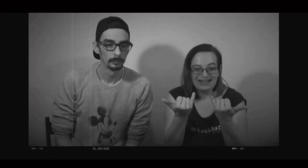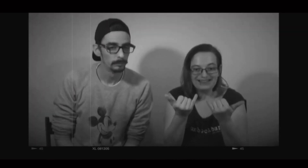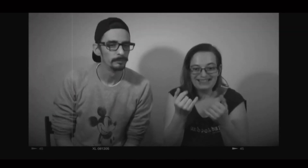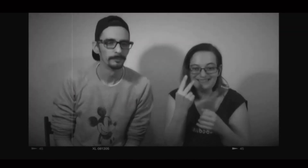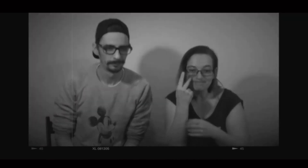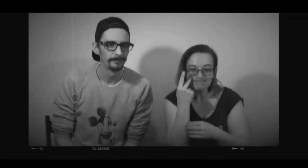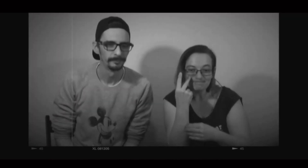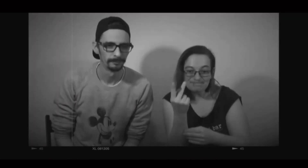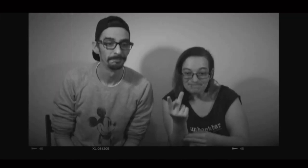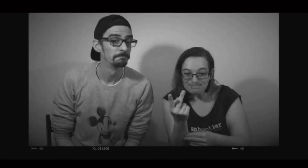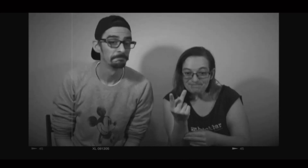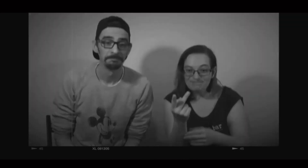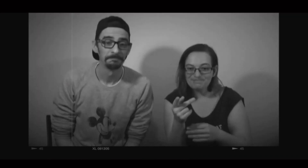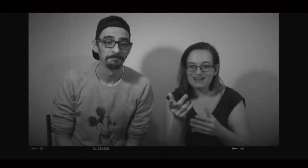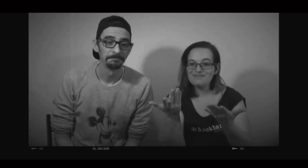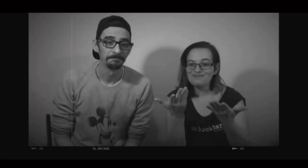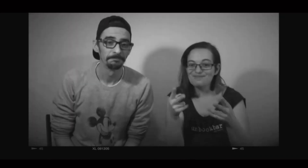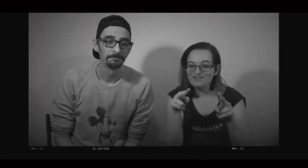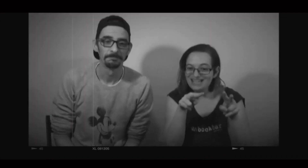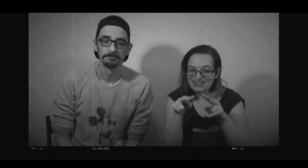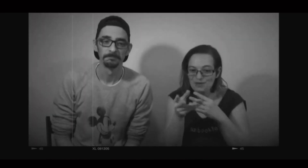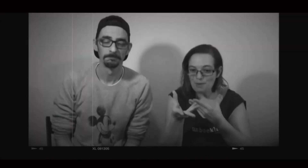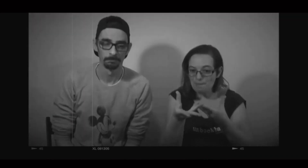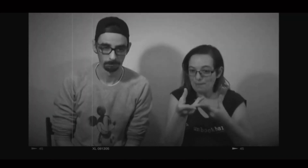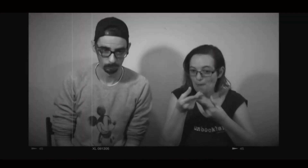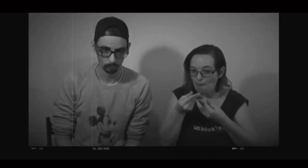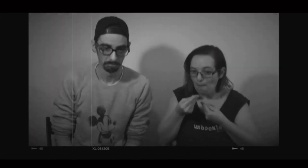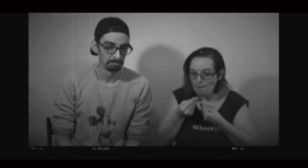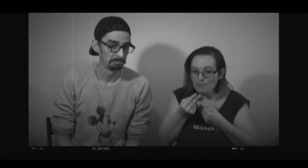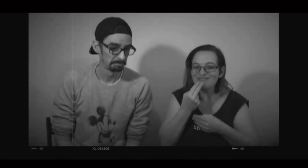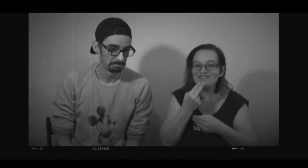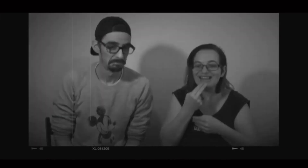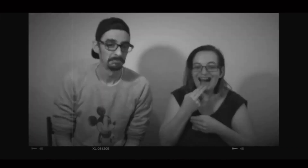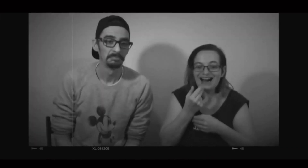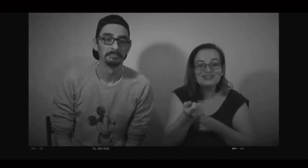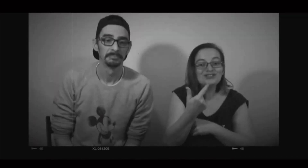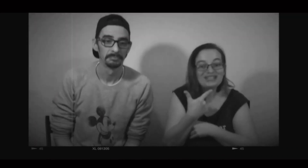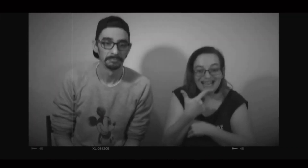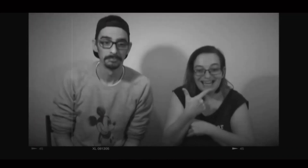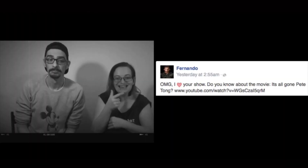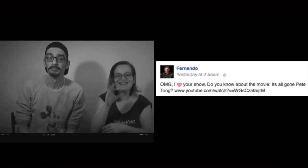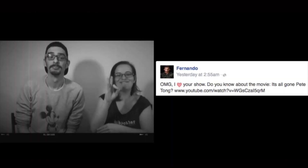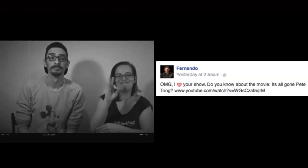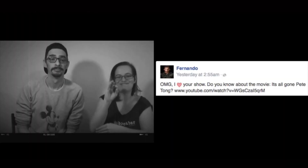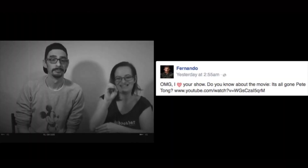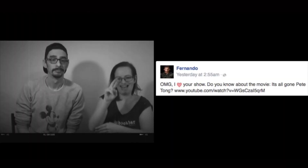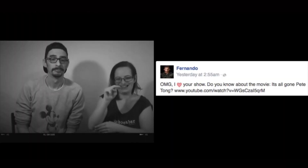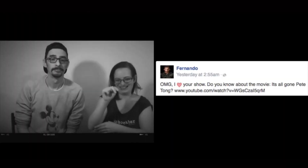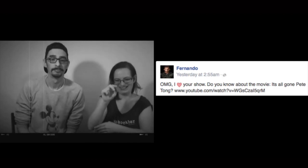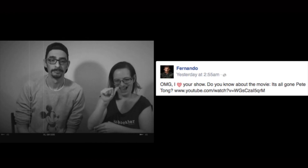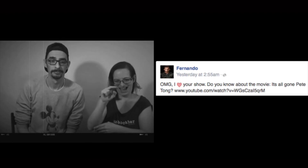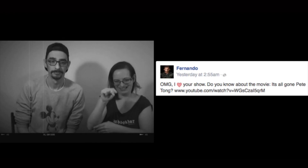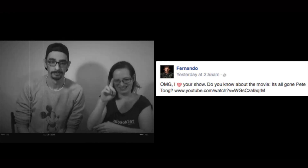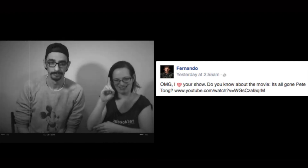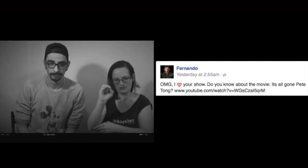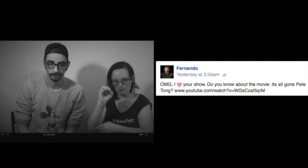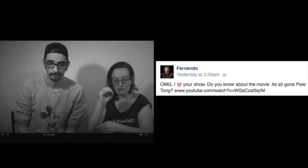What do we have here, today? Today we’re watching a video recommendation that we received from Fernando.